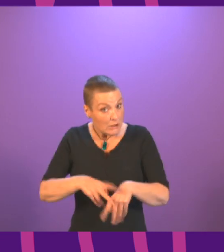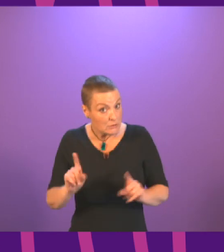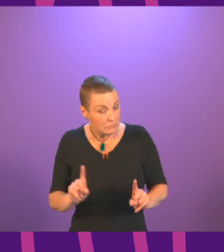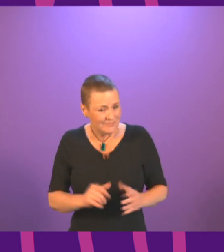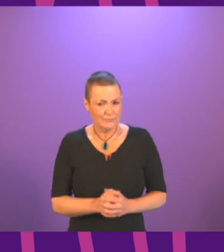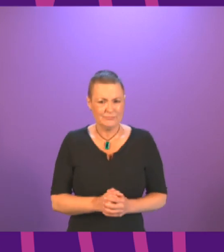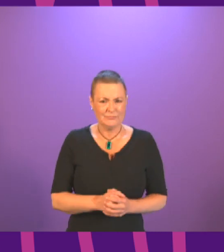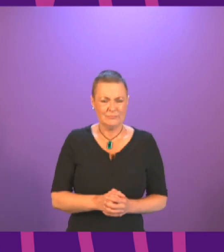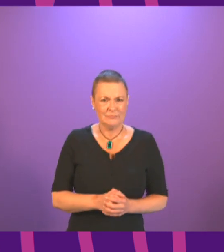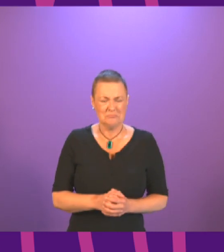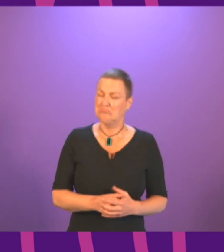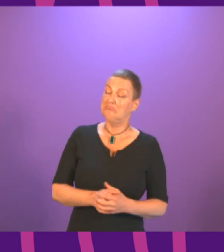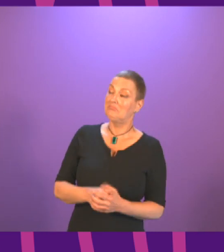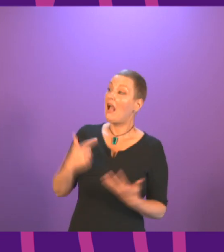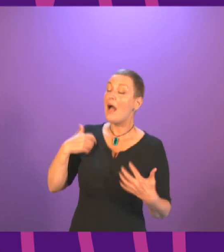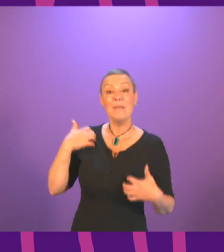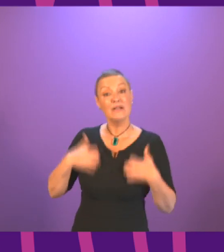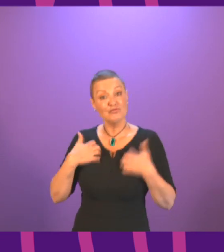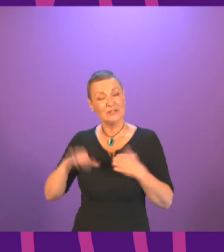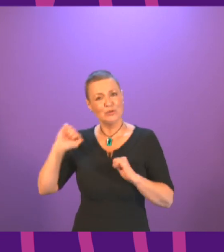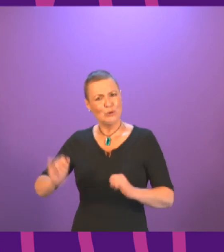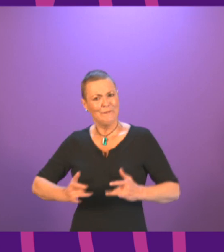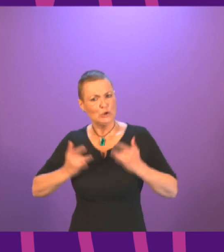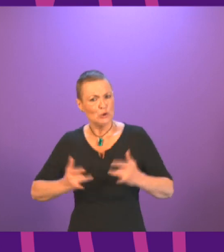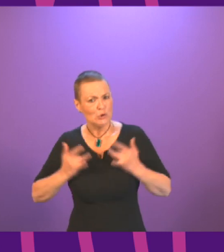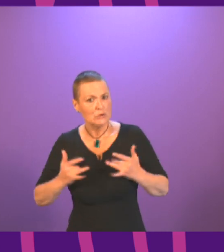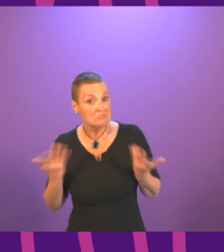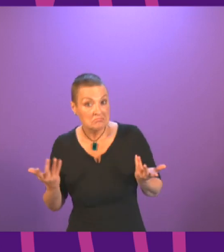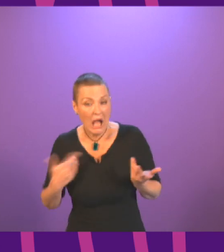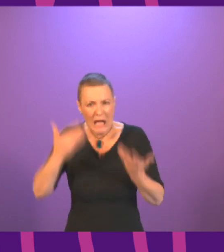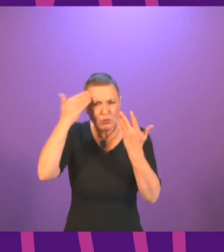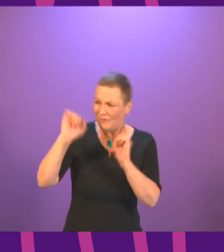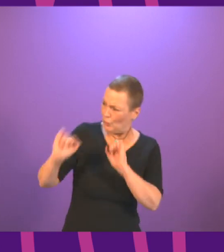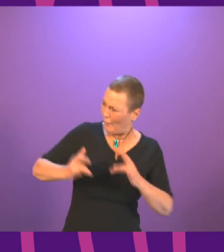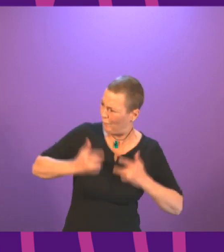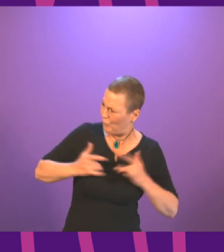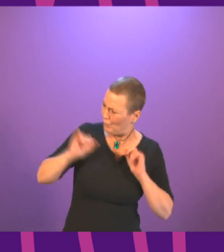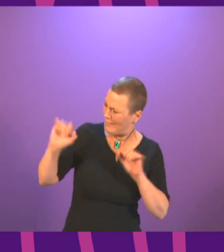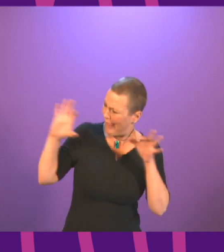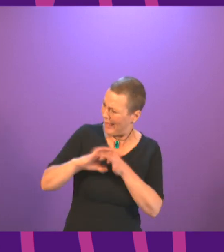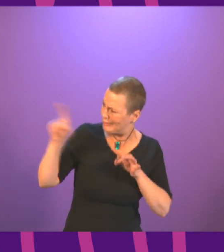The First Minister (Nicola Sturgeon): I am interested in Mike Rumbles’s views; I do not know whether or not they reflect the views of his party. Last night, there